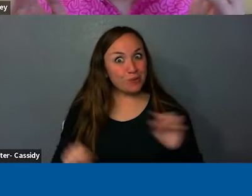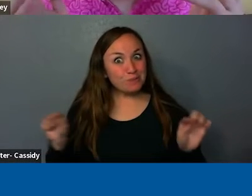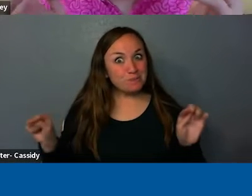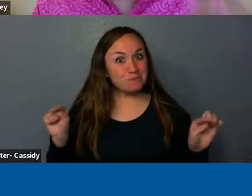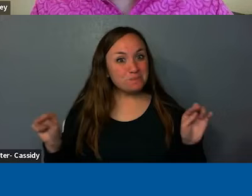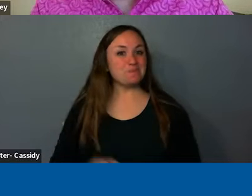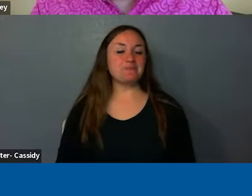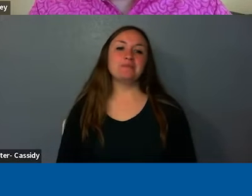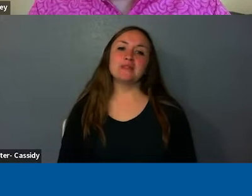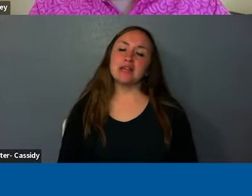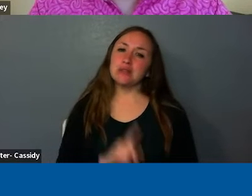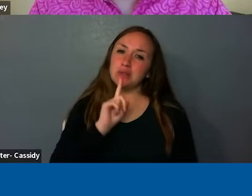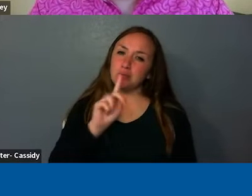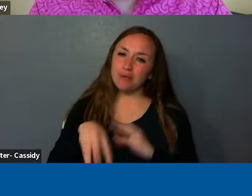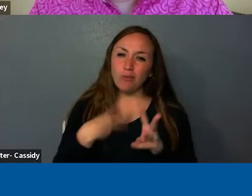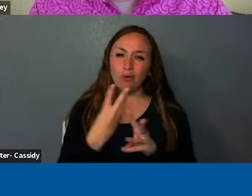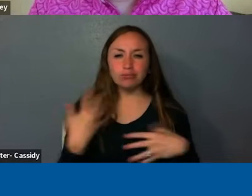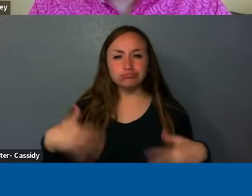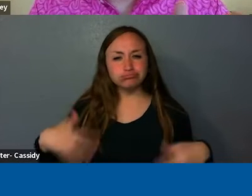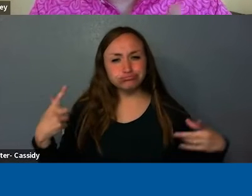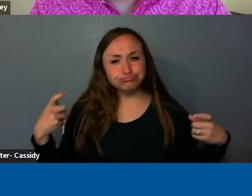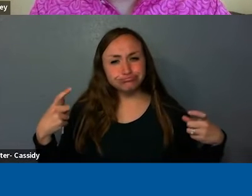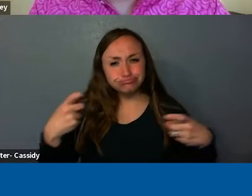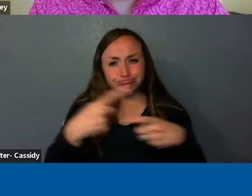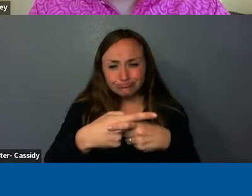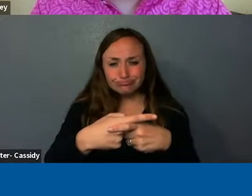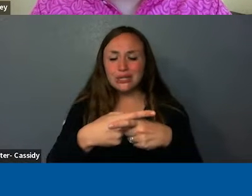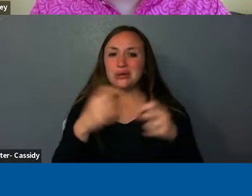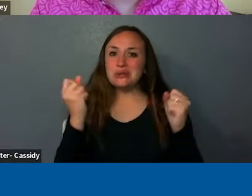You know, the real world is complicated. There are countless factors to consider